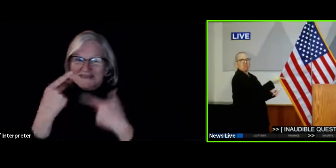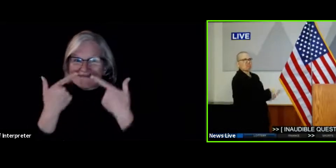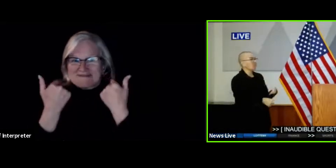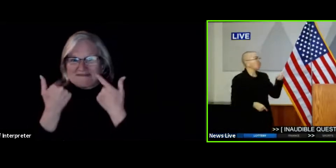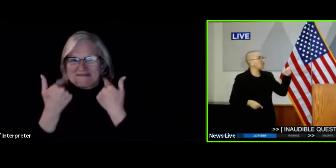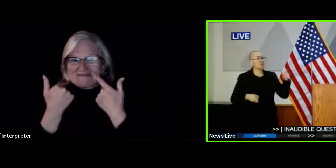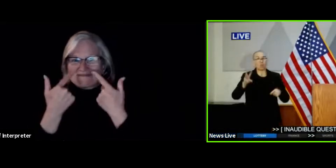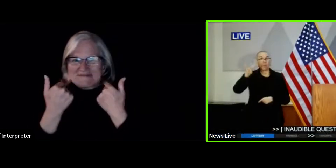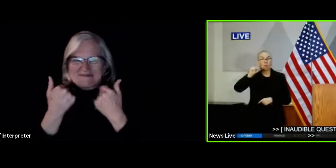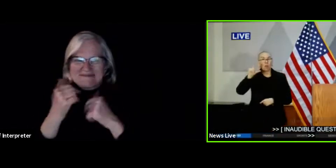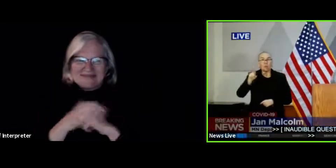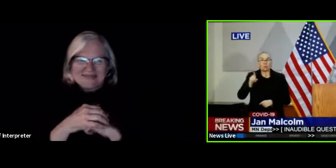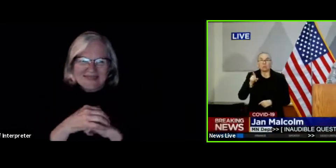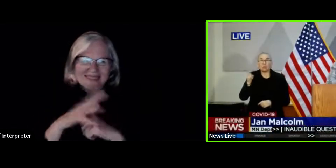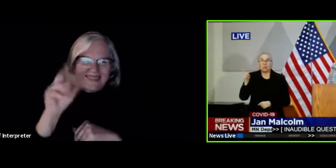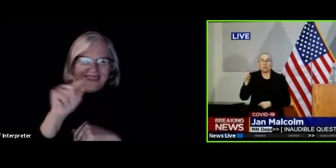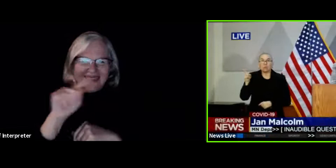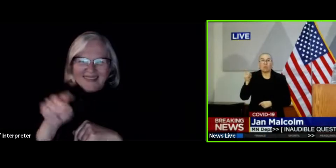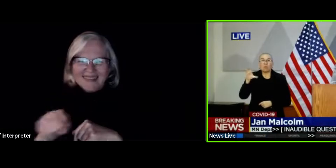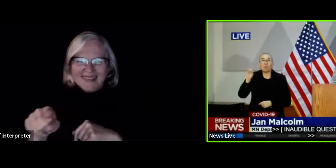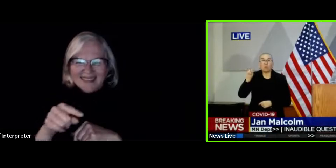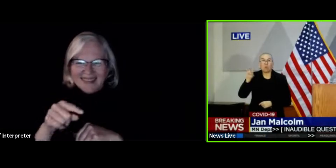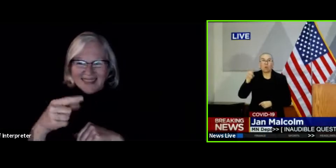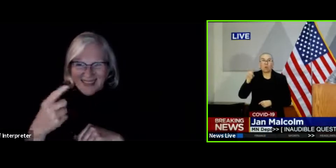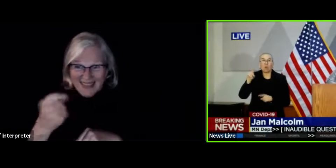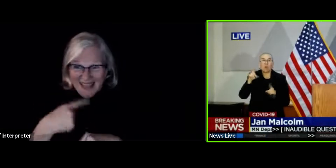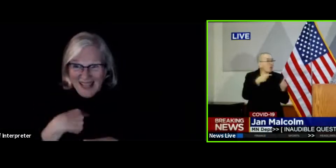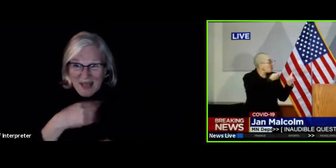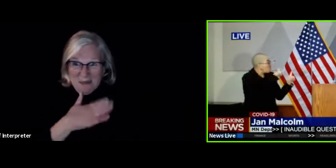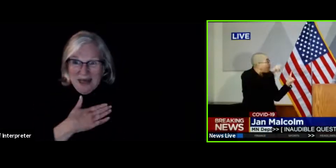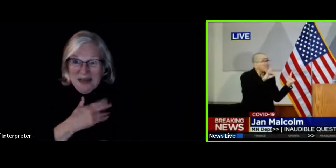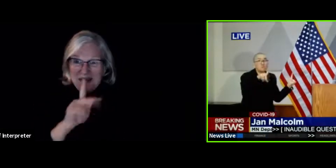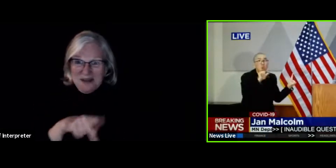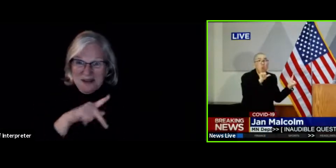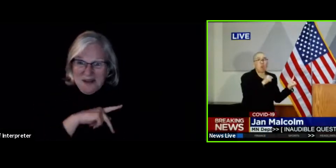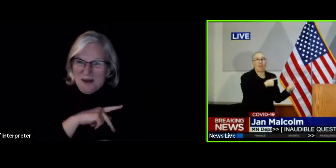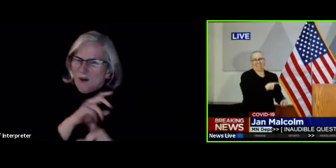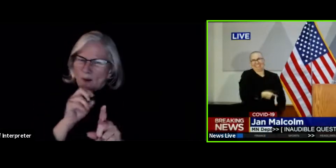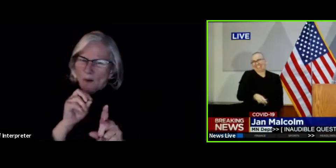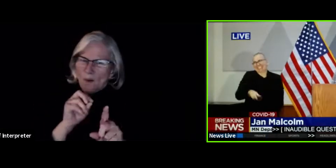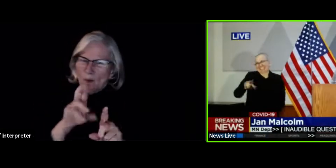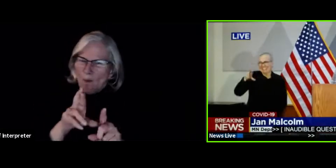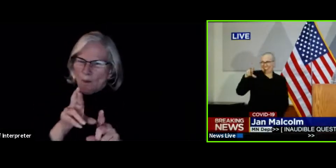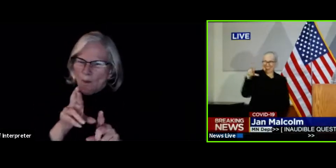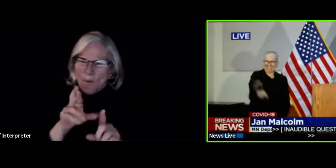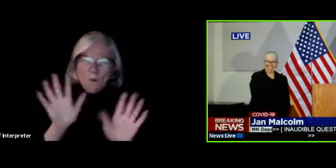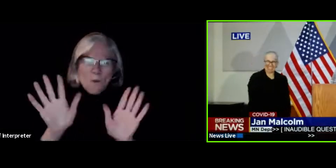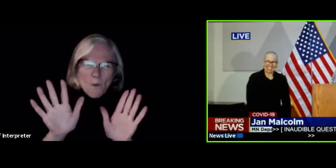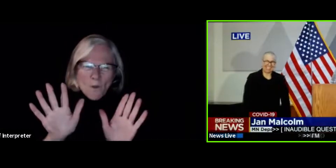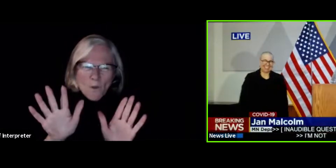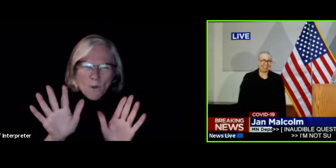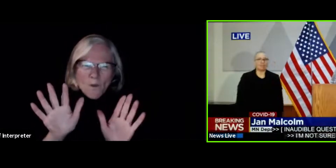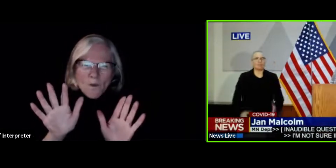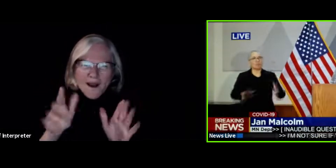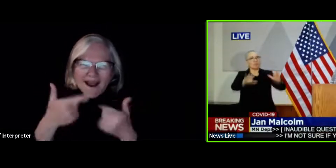AND WILL REPORT THAT ACCURATELY. [OFF MIC, WEREN'T UNDERSTAND] ≫ NOT SURE IF YOU'RE ASKING ABOUT PERSONAL FALSE REPORTING OR... [OFF MIC, CAN'T UNDERSTAND SPEAKER]